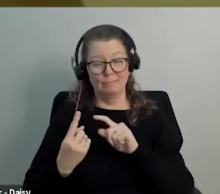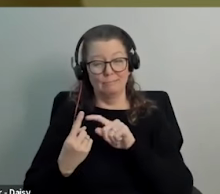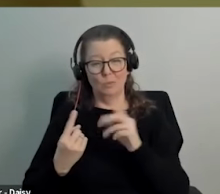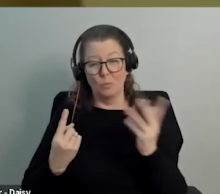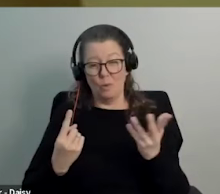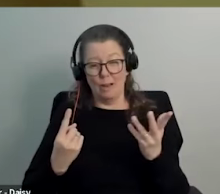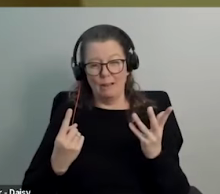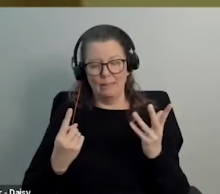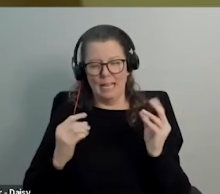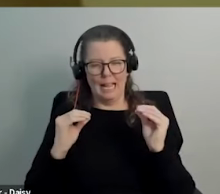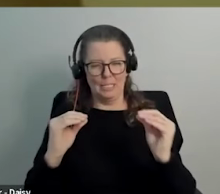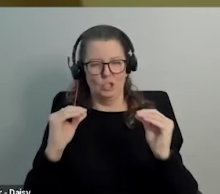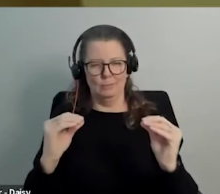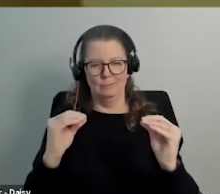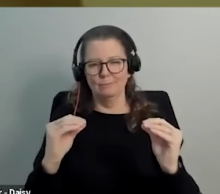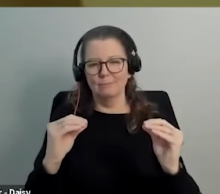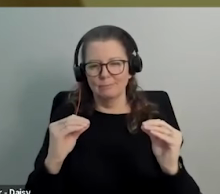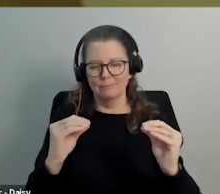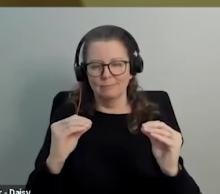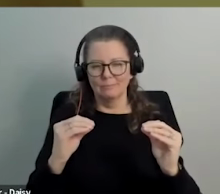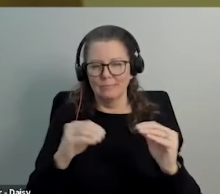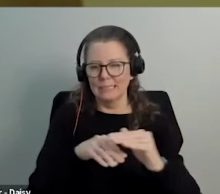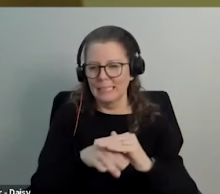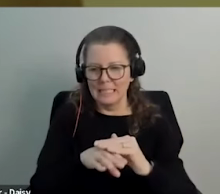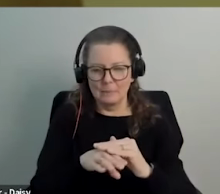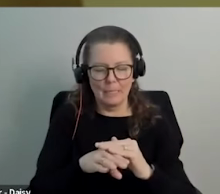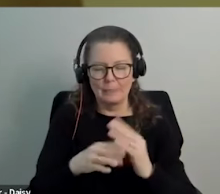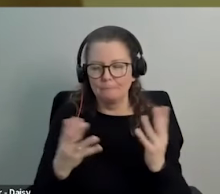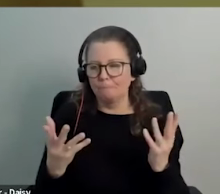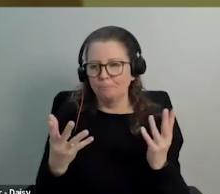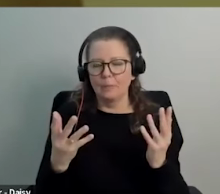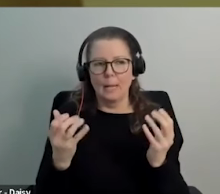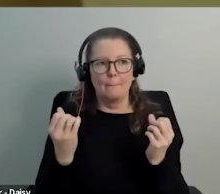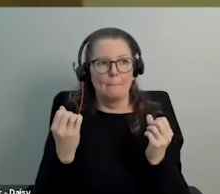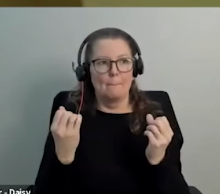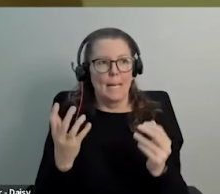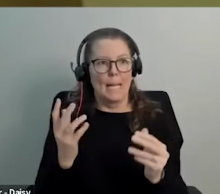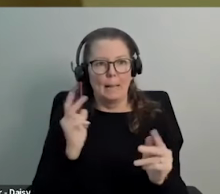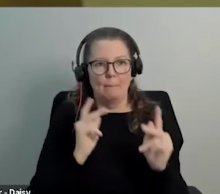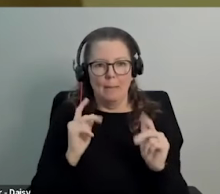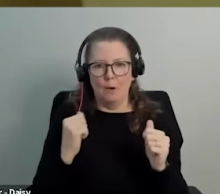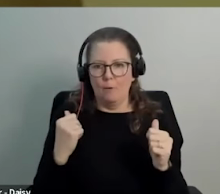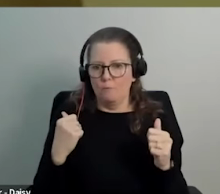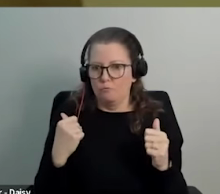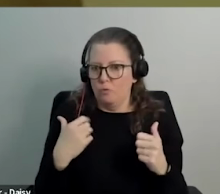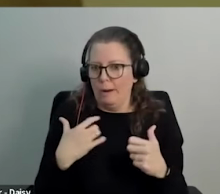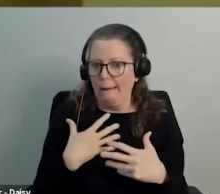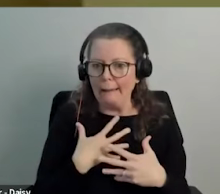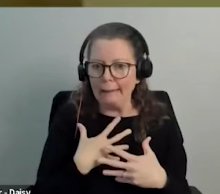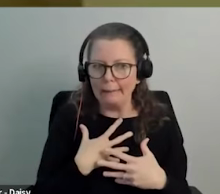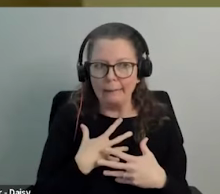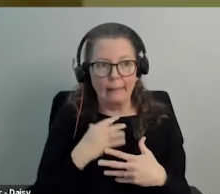what's accessibility? People, they're afraid of it. There are people who are just afraid of the word, accessibility.